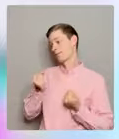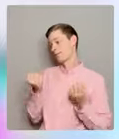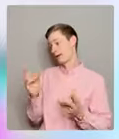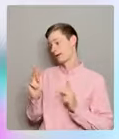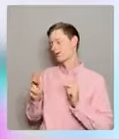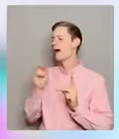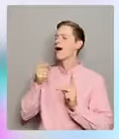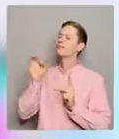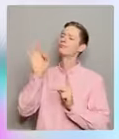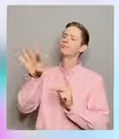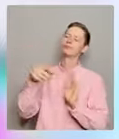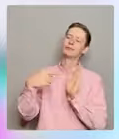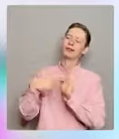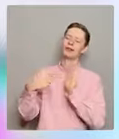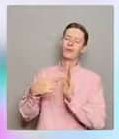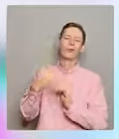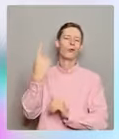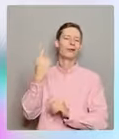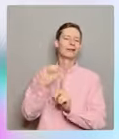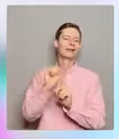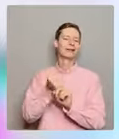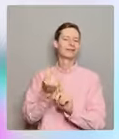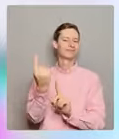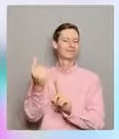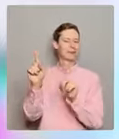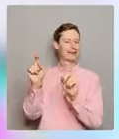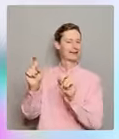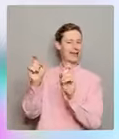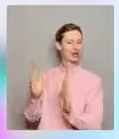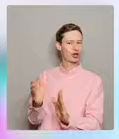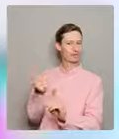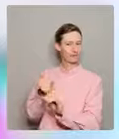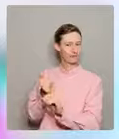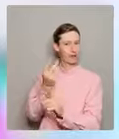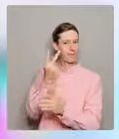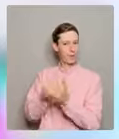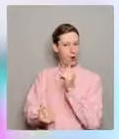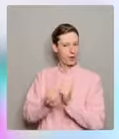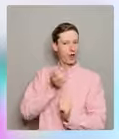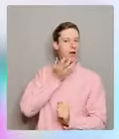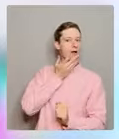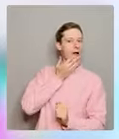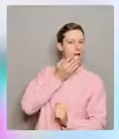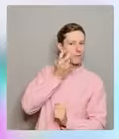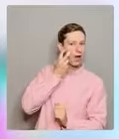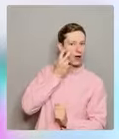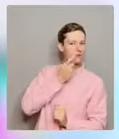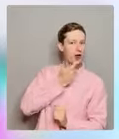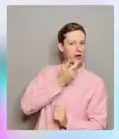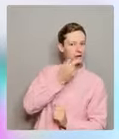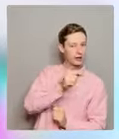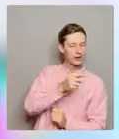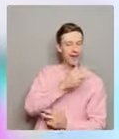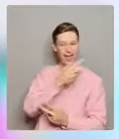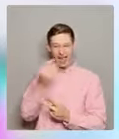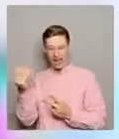of how that can show up when you're testing. In one case, I had a tester who was both colorblind